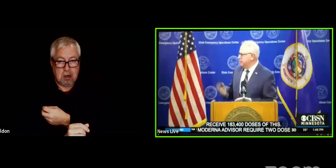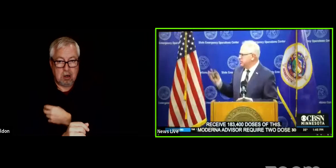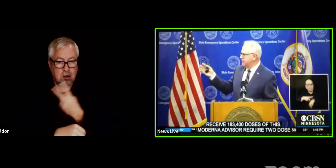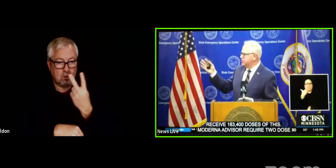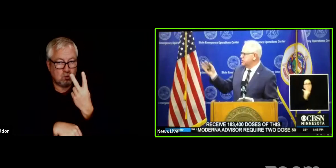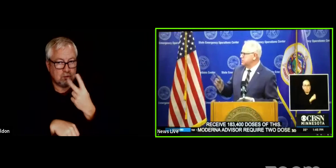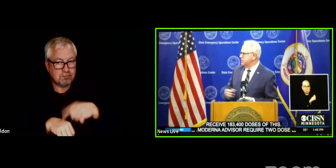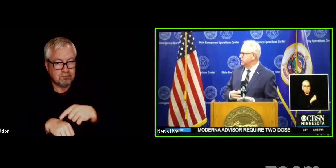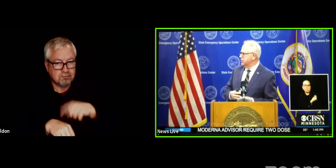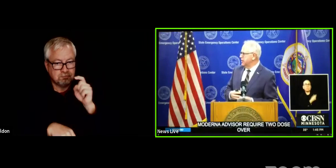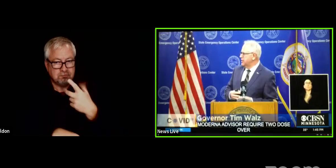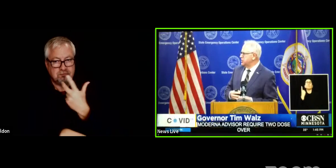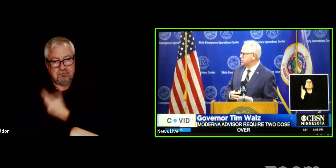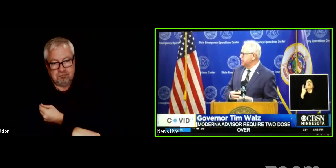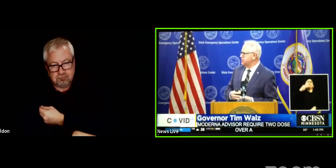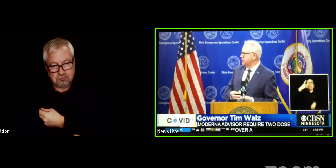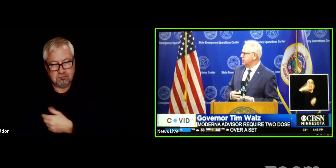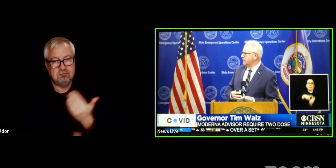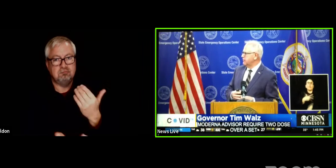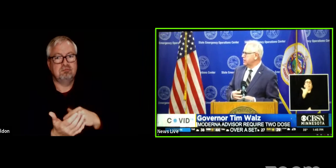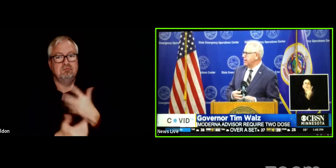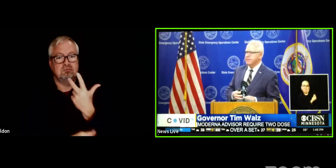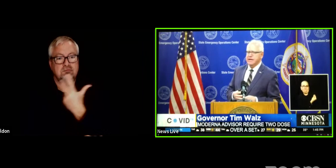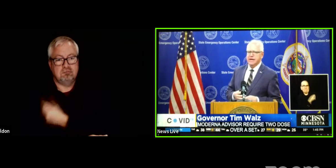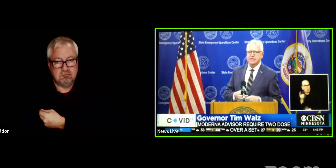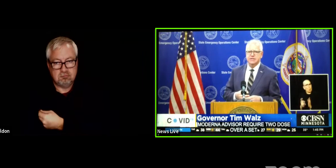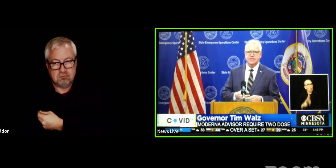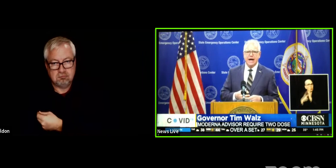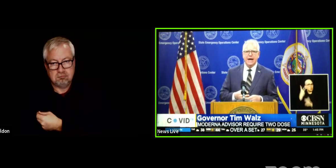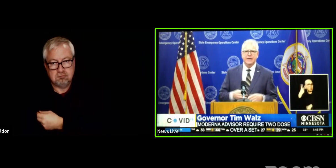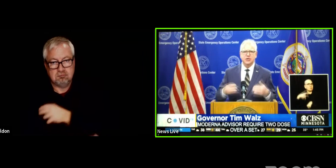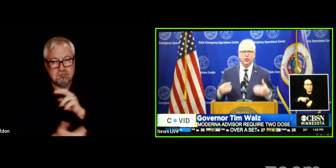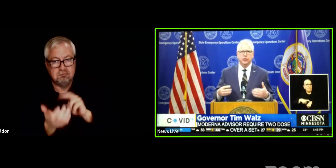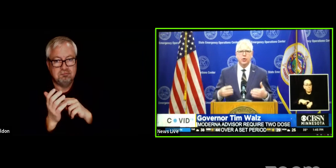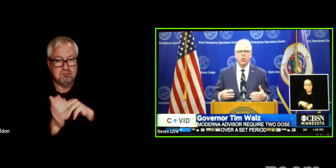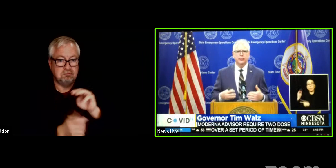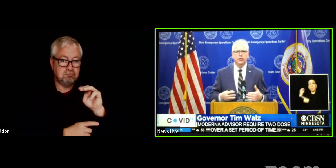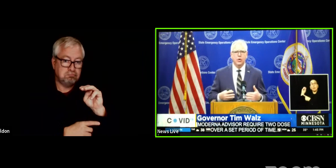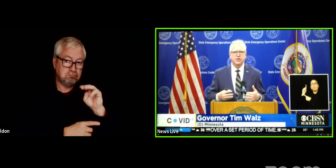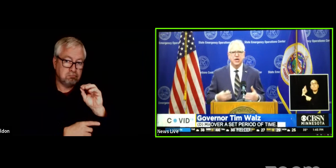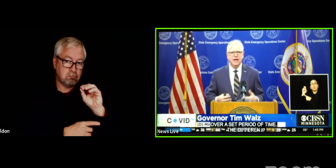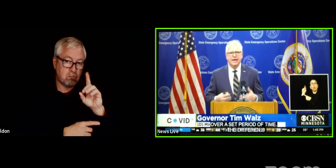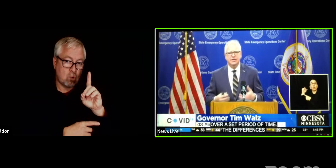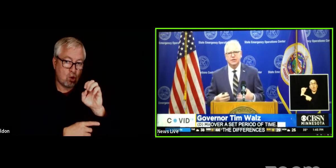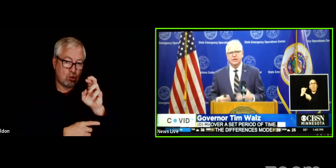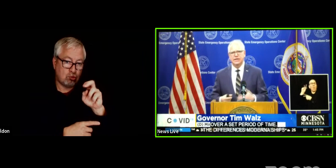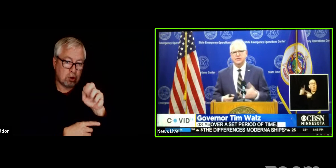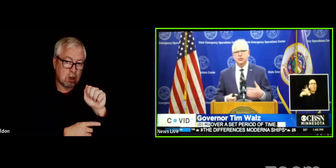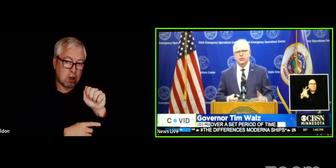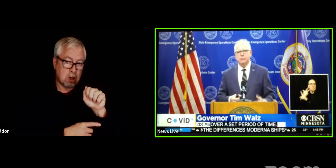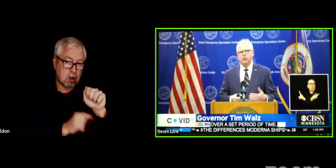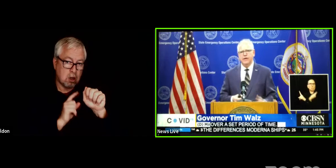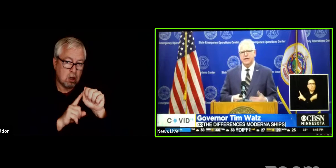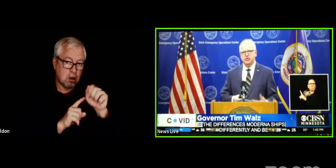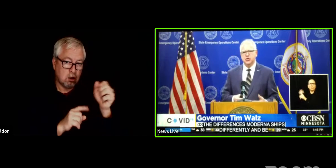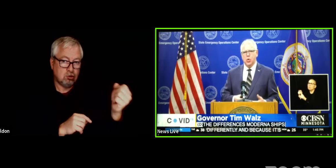THE DIFFERENCE IS MODERNA SHIPS A LITTLE DIFFERENTLY AND BECAUSE IT IS NOT AS ULTRA COLDS STORAGE, IT'S A LITTLE EASIER TO MOVE AND